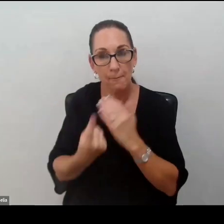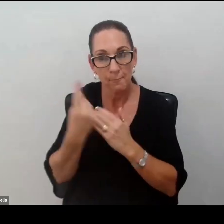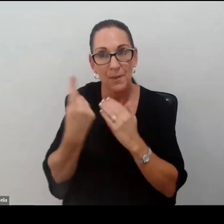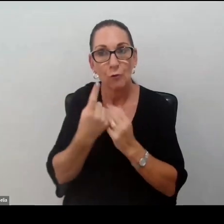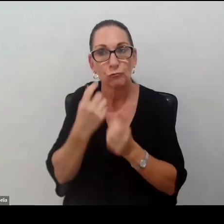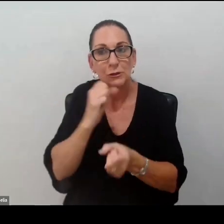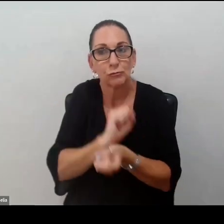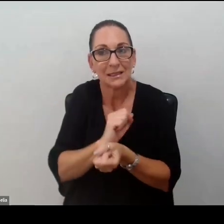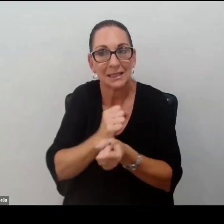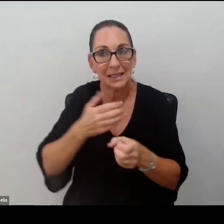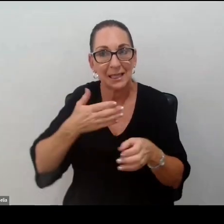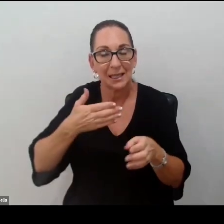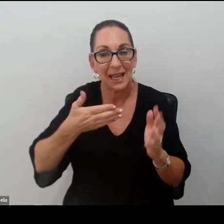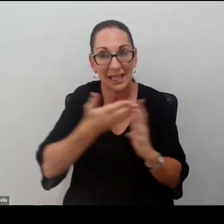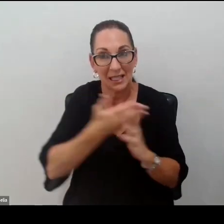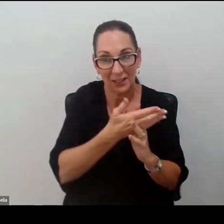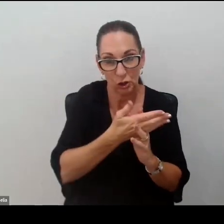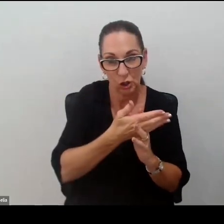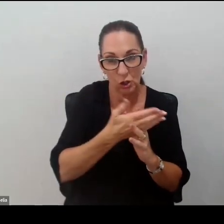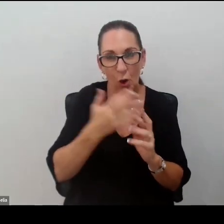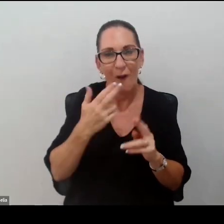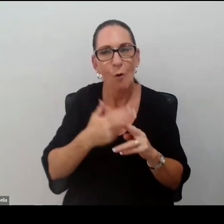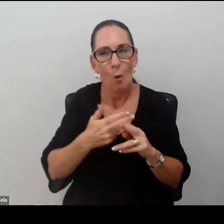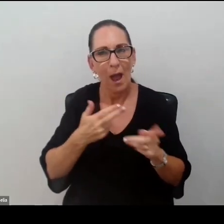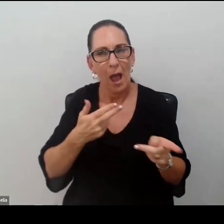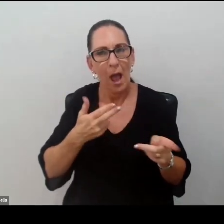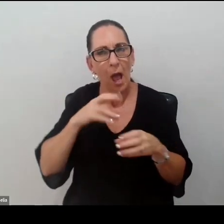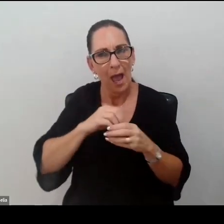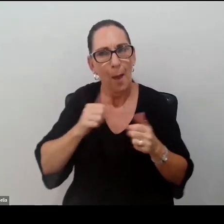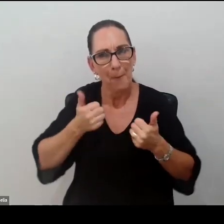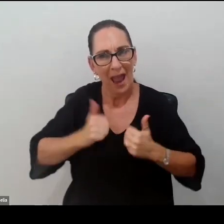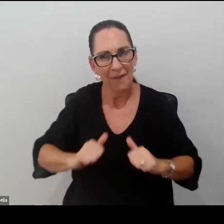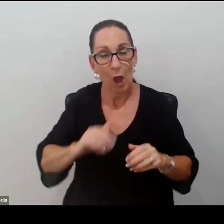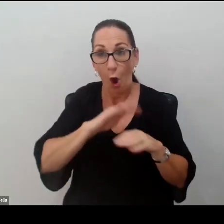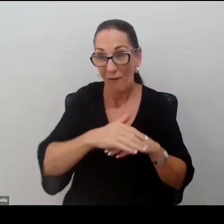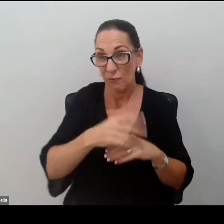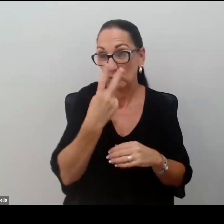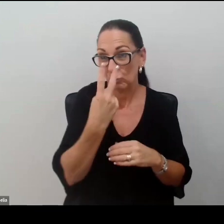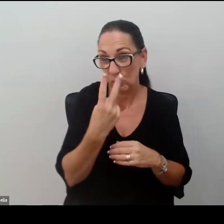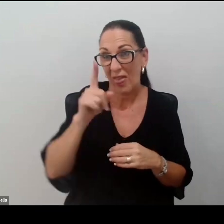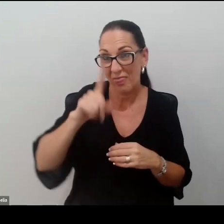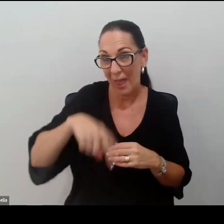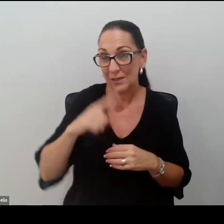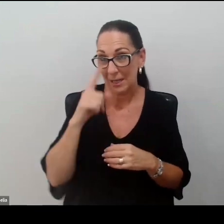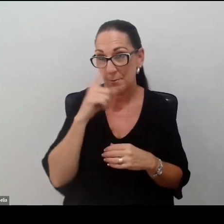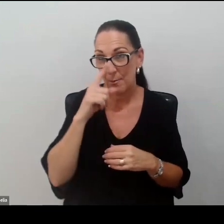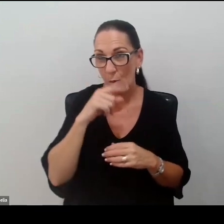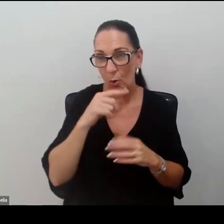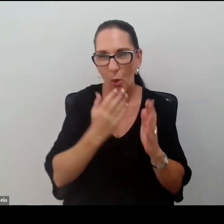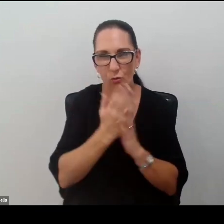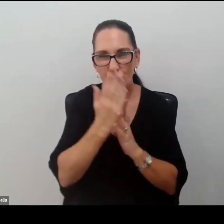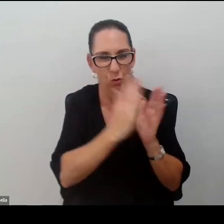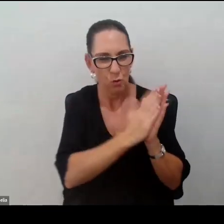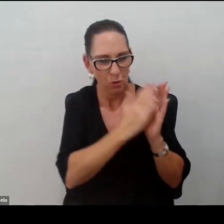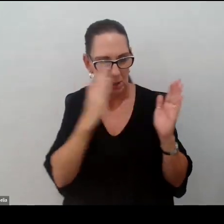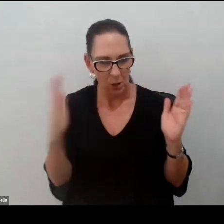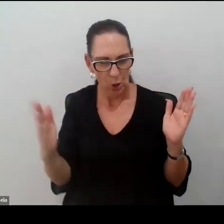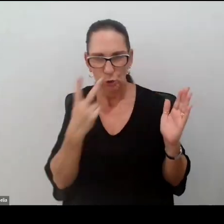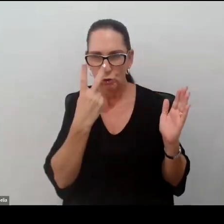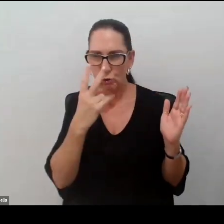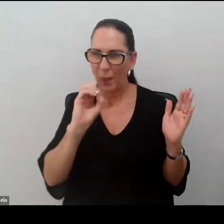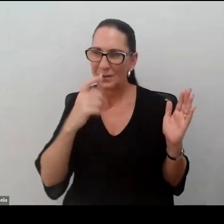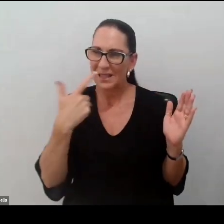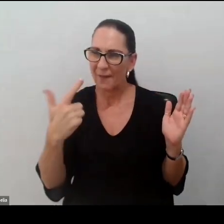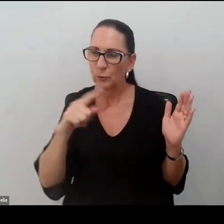relating to behaviour interventions involving over 2,000 people during the sort of 2007-2008 period.